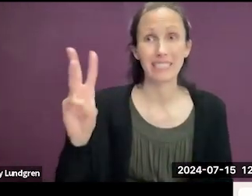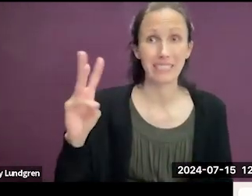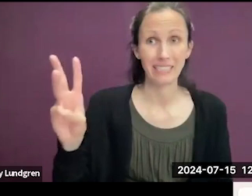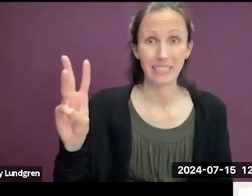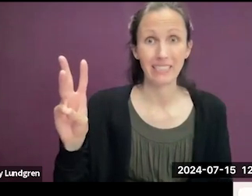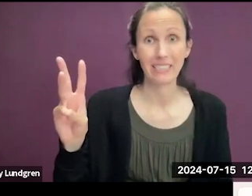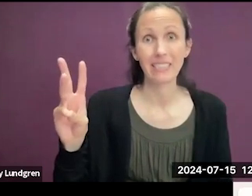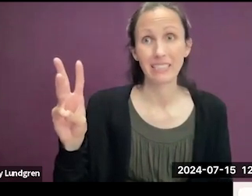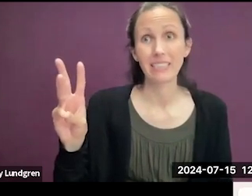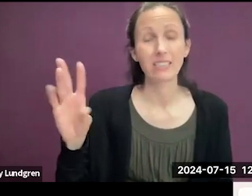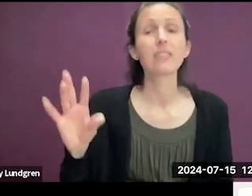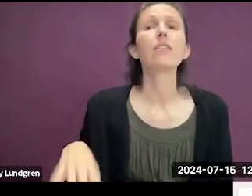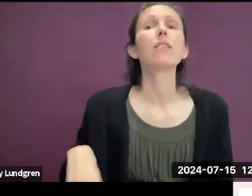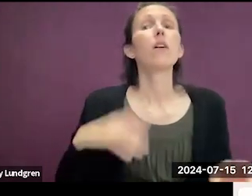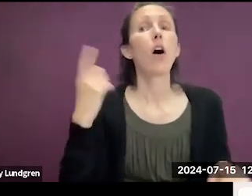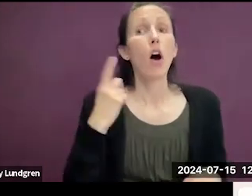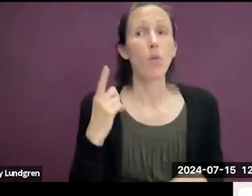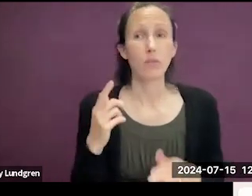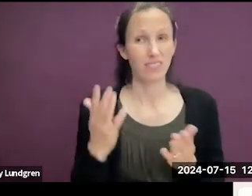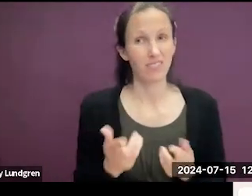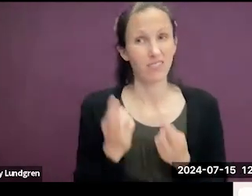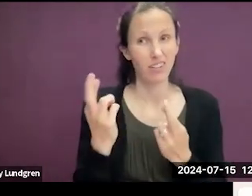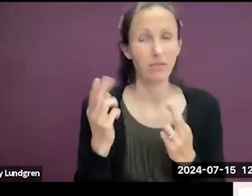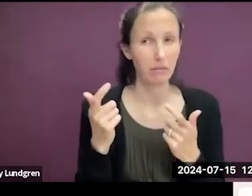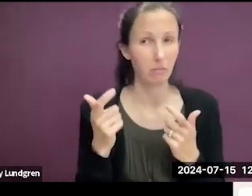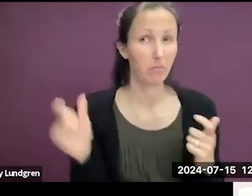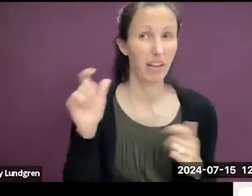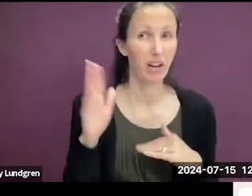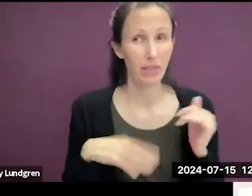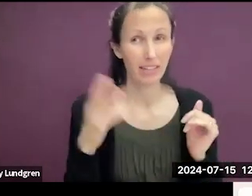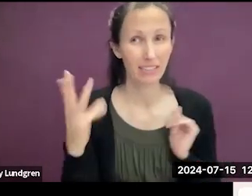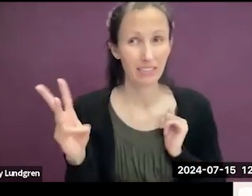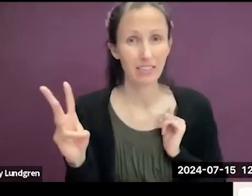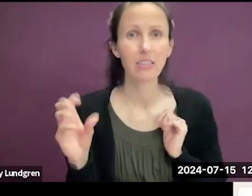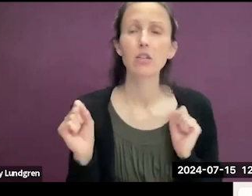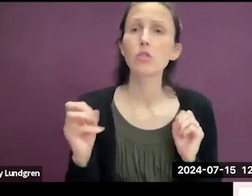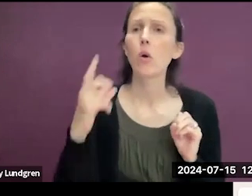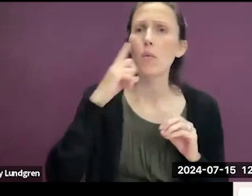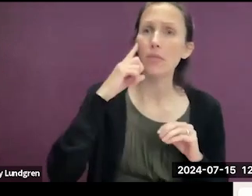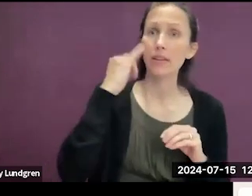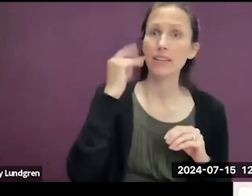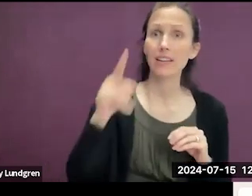However, we always recommend a little bit larger than that. So think about if you're presenting in a live room.